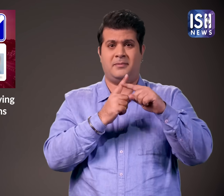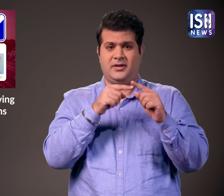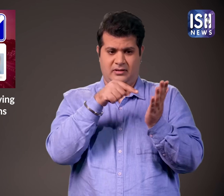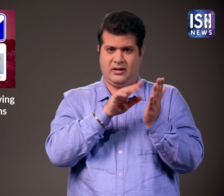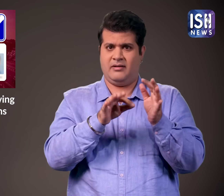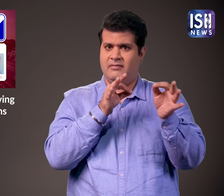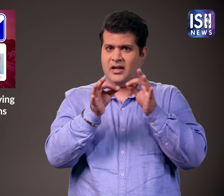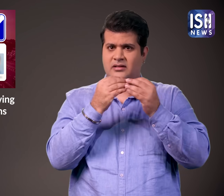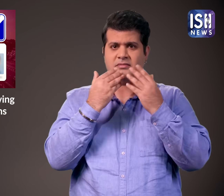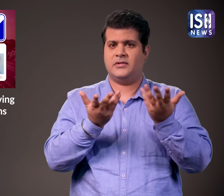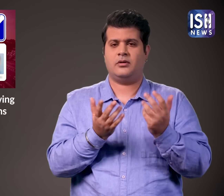They also explained that